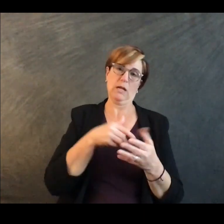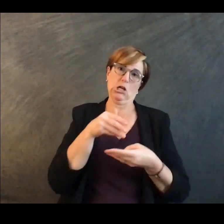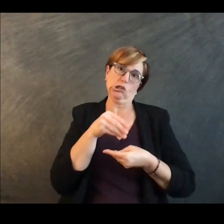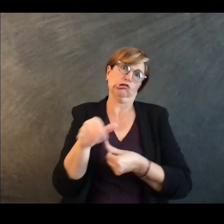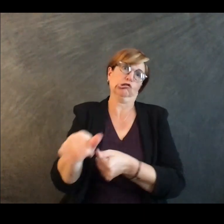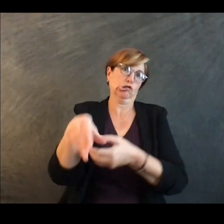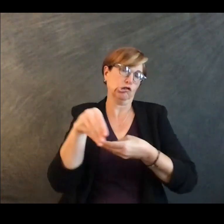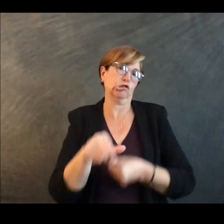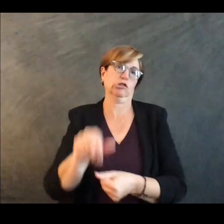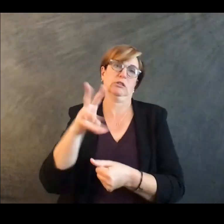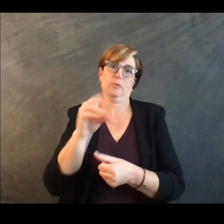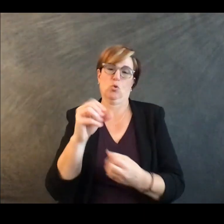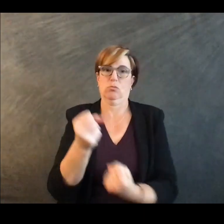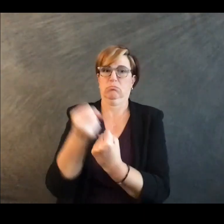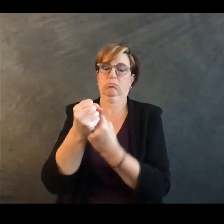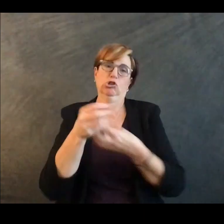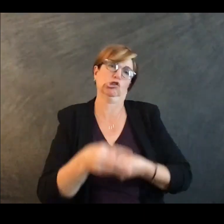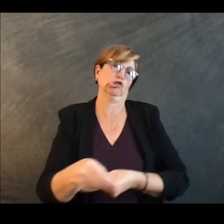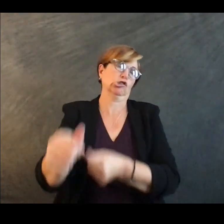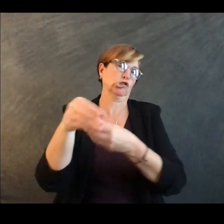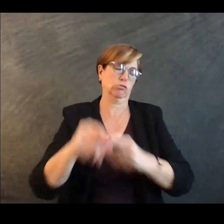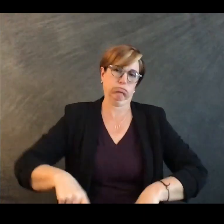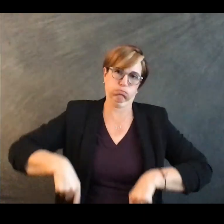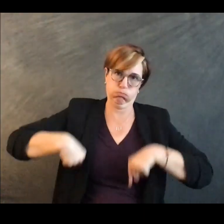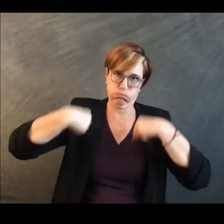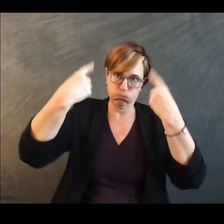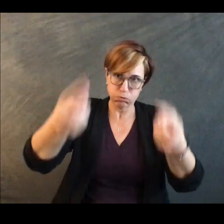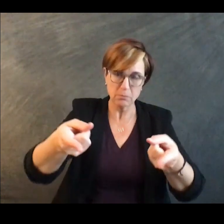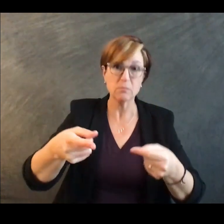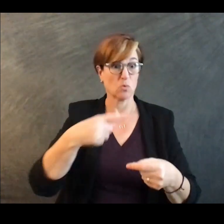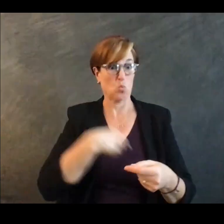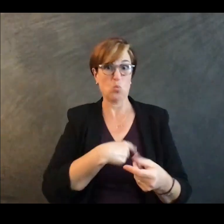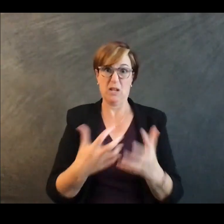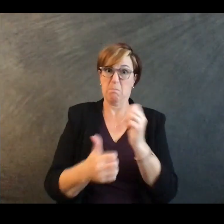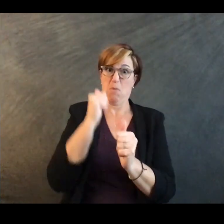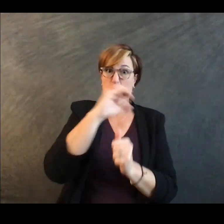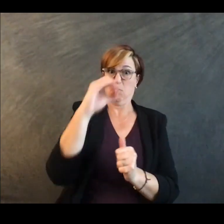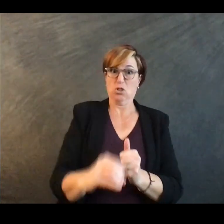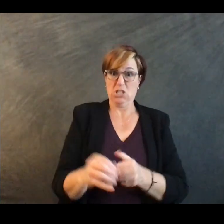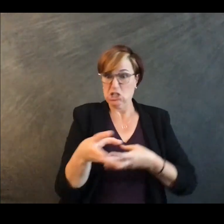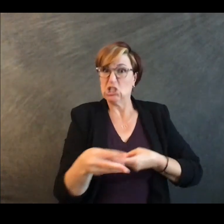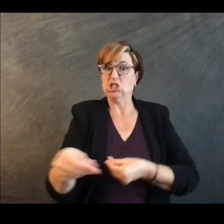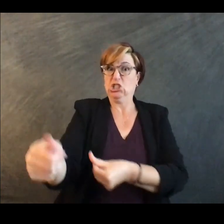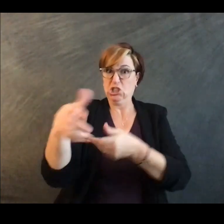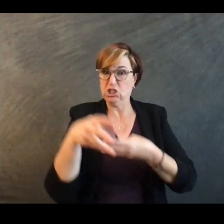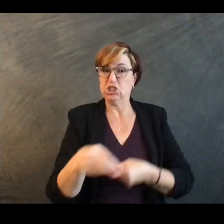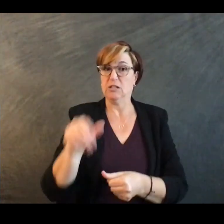for a majority of biggest portion of their money and they actually criticized